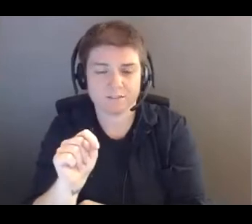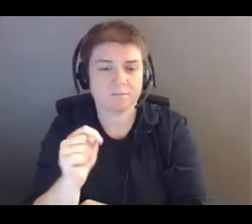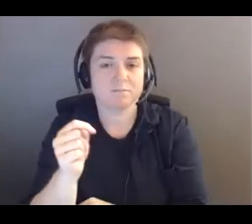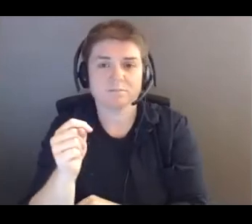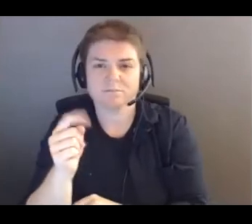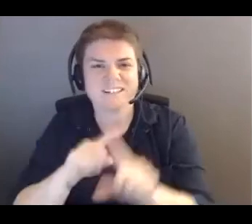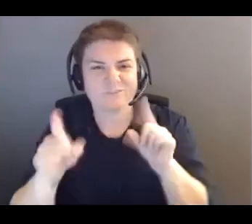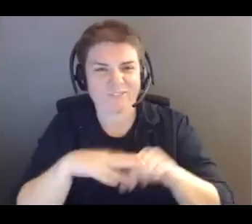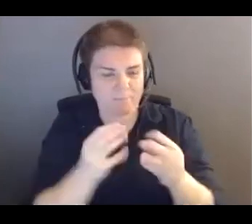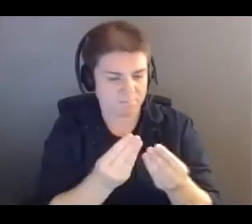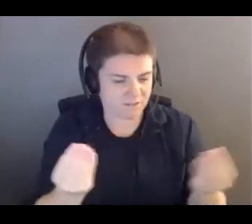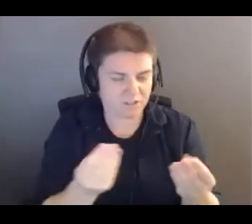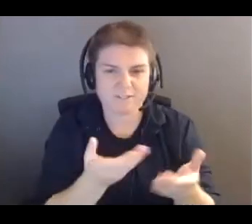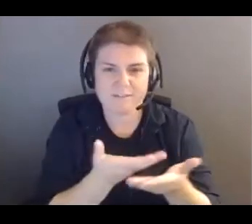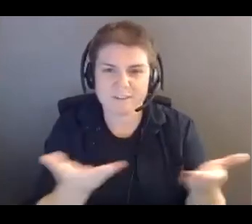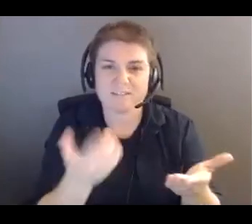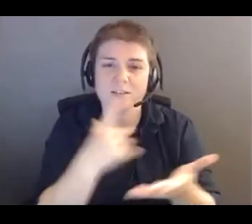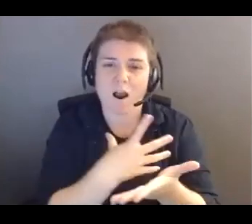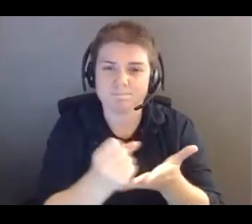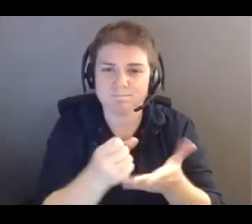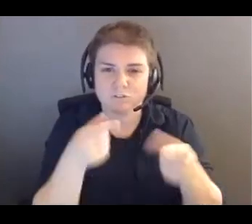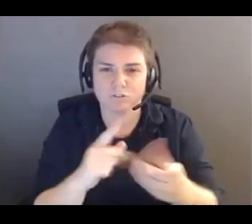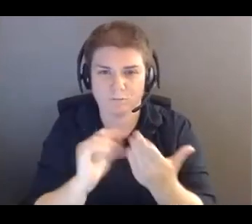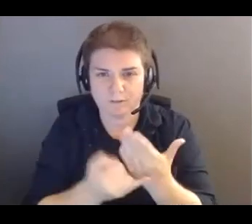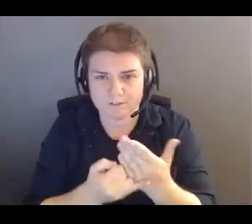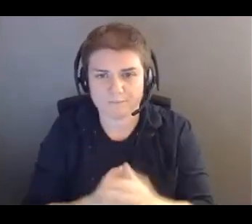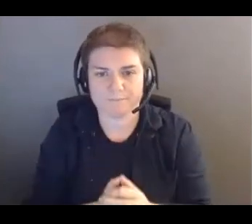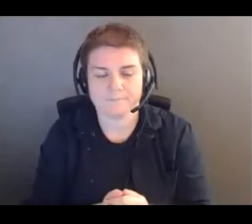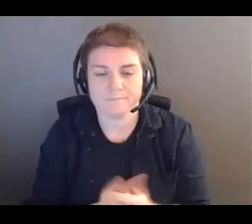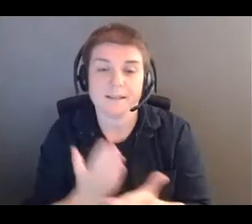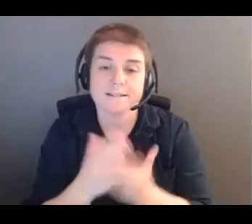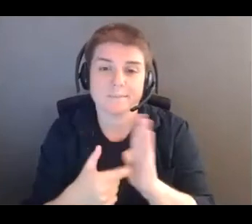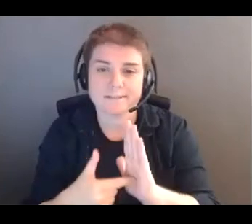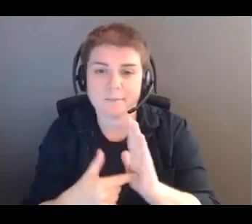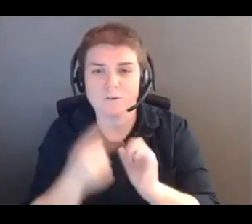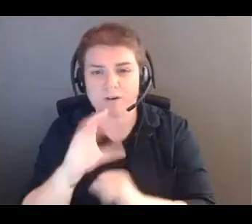which are used up during the project. Some examples of capital equipment might be the